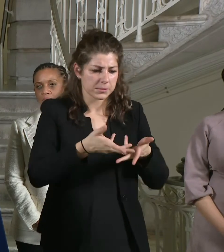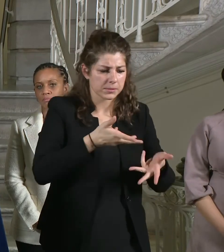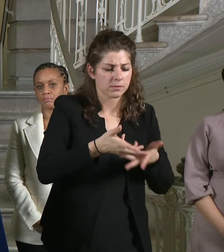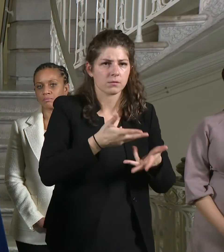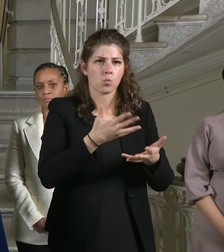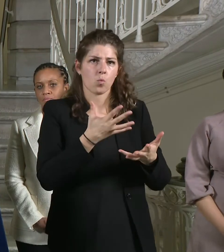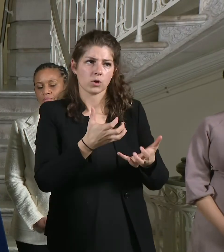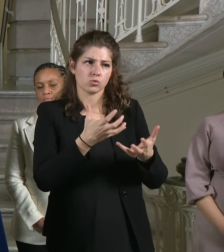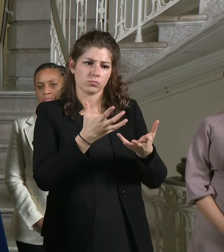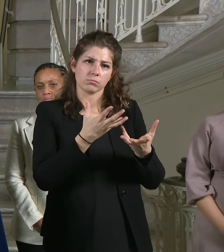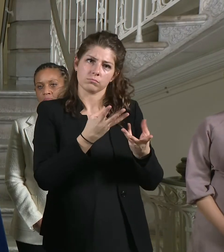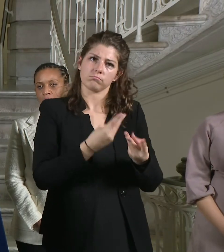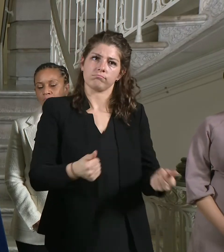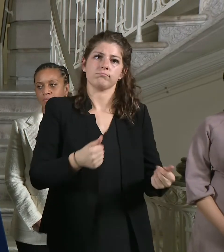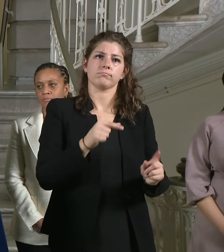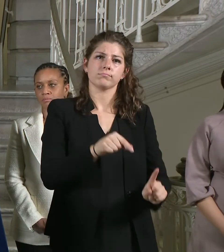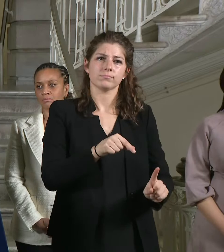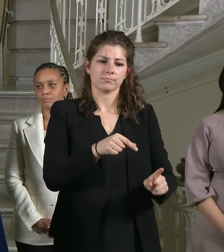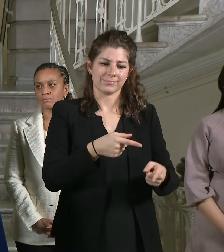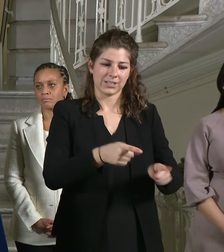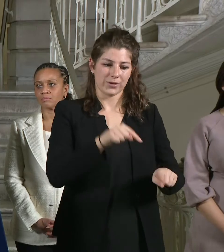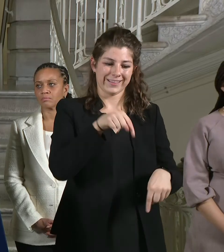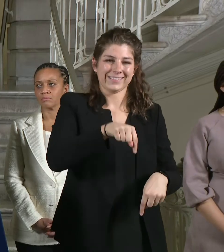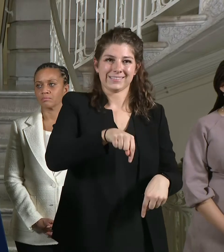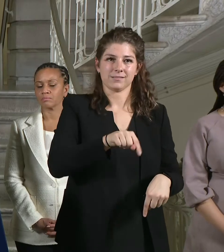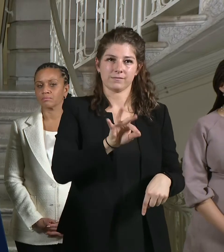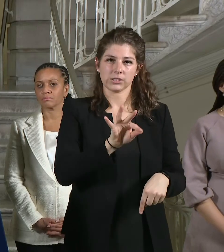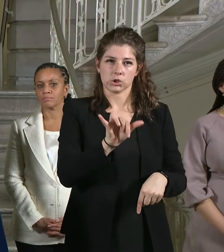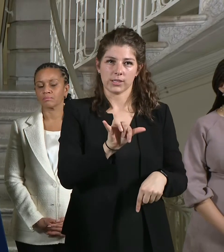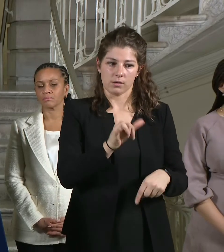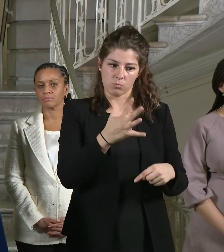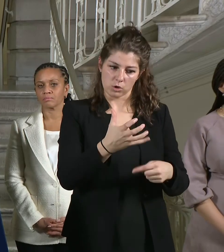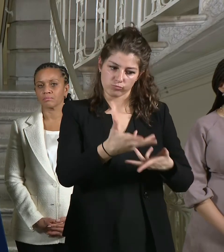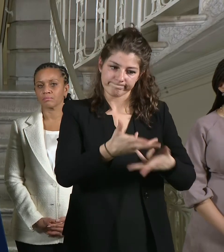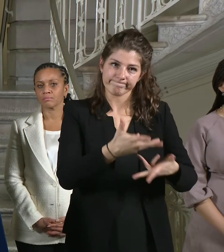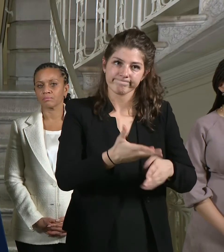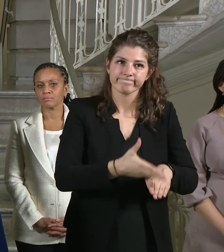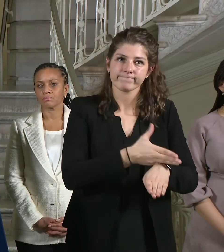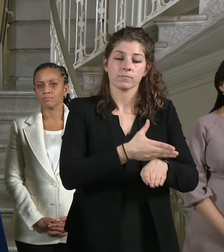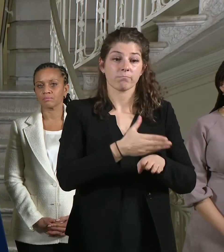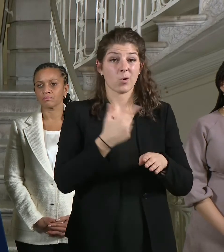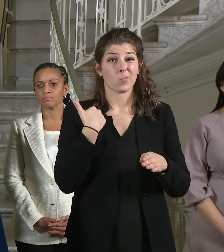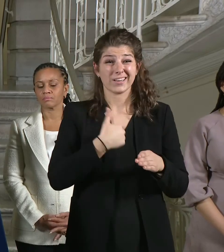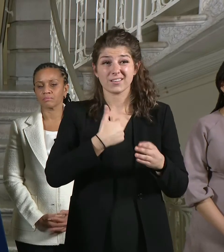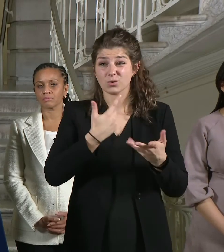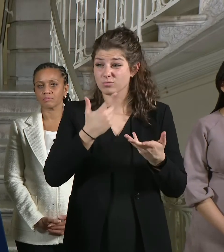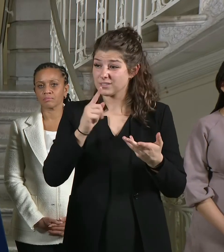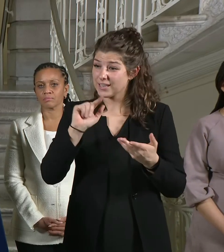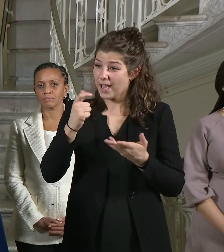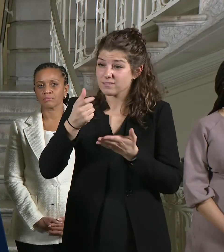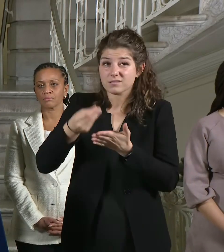WOULD HAVE TO BE THOUGHTFUL AND LOOK AFTER THOSE SMALL HOMEOWNERS WHEN WE THINK THIS THROUGH. WE